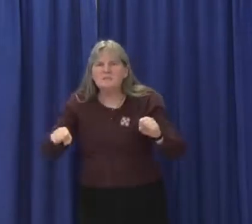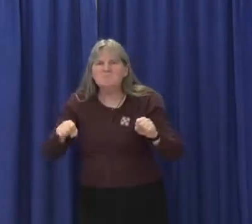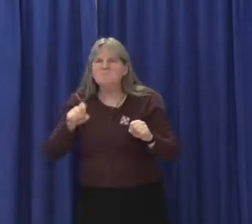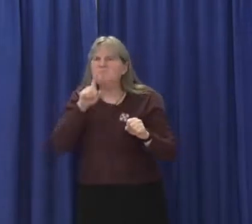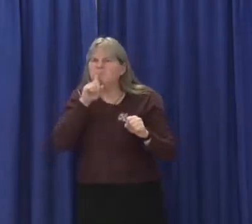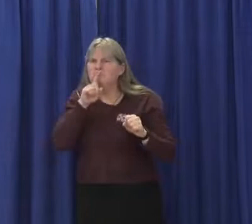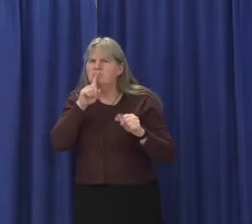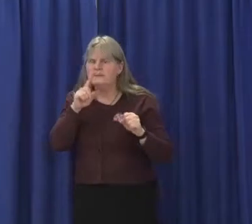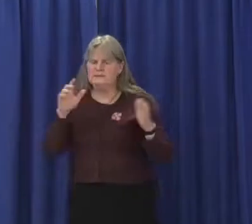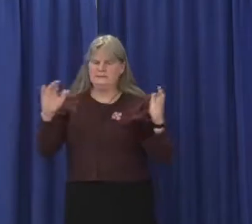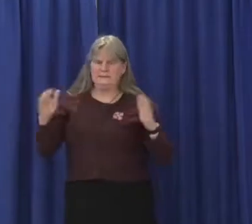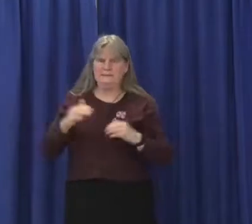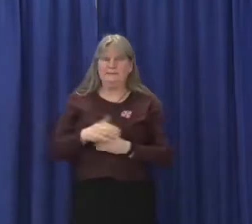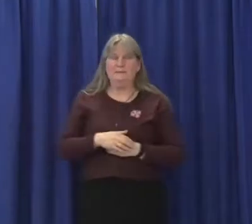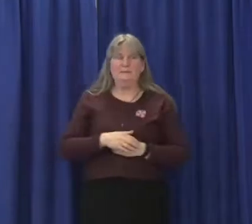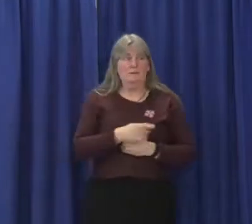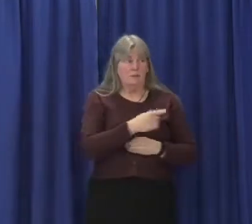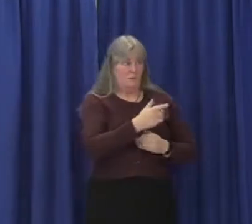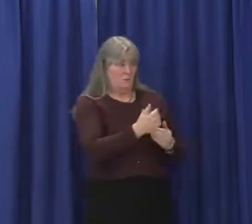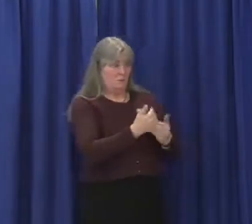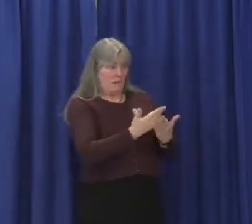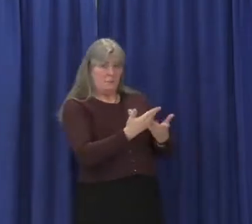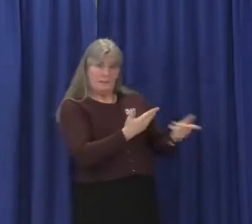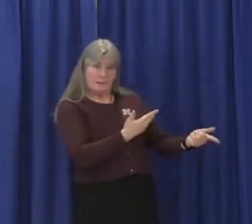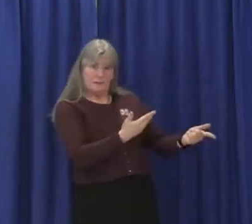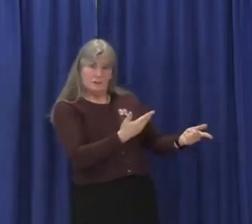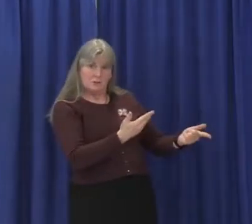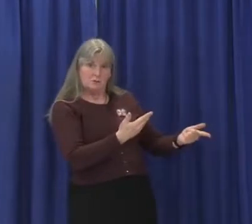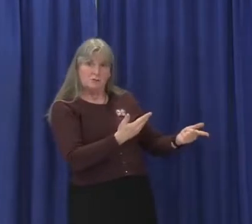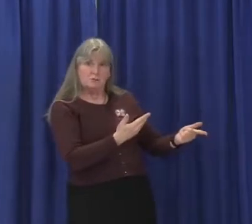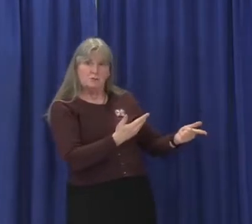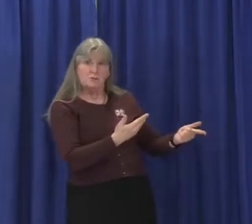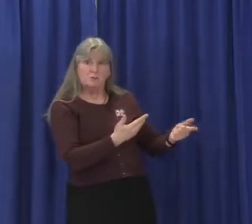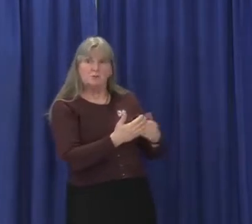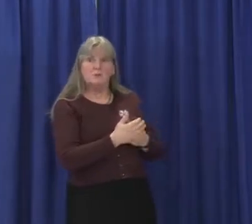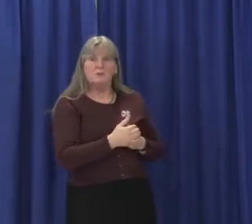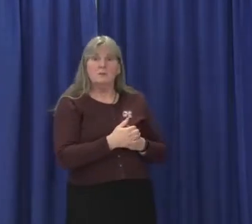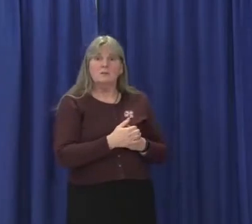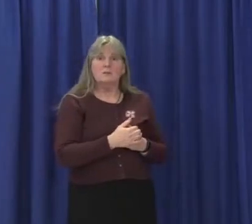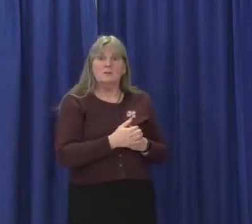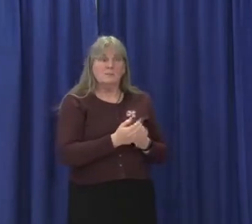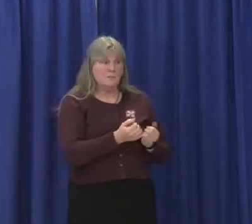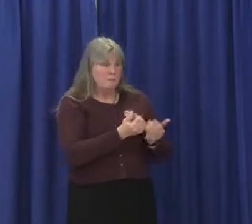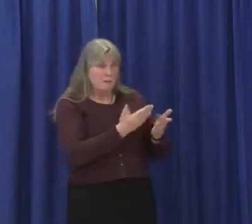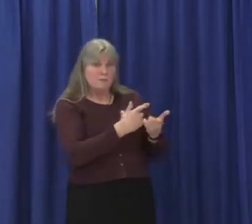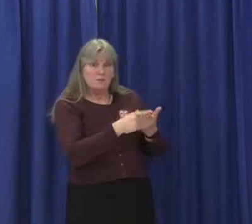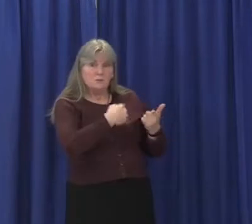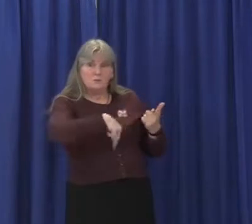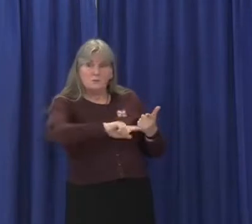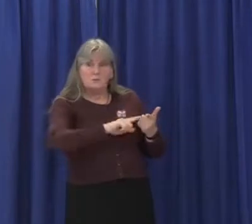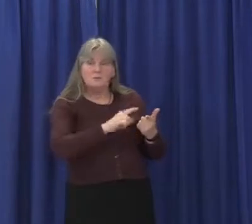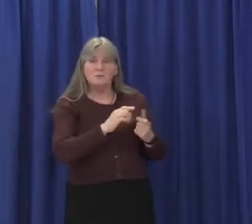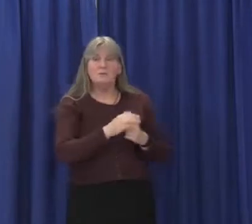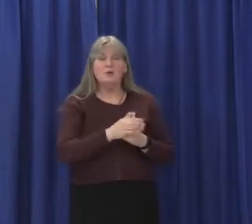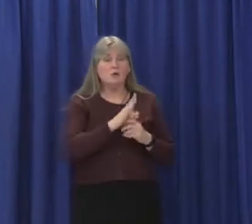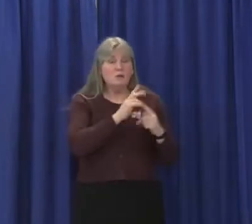seeing from our recommendations, from our act-- from our Chief Medical Officer of Health and her team,